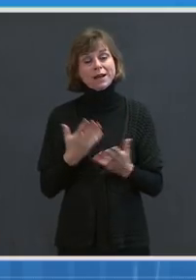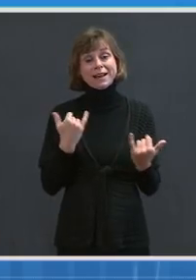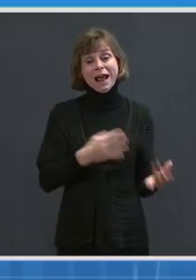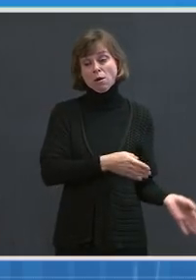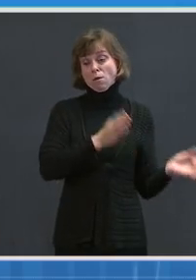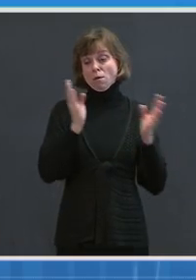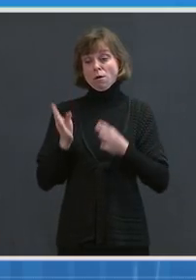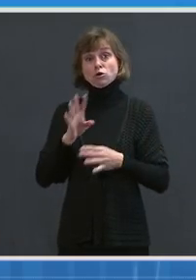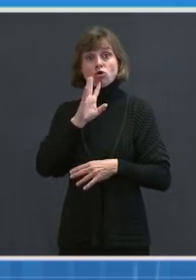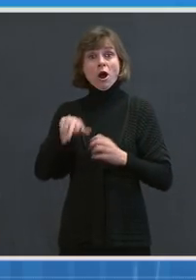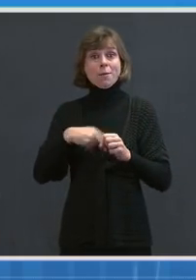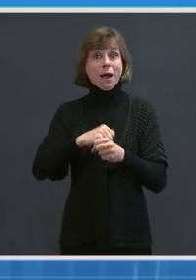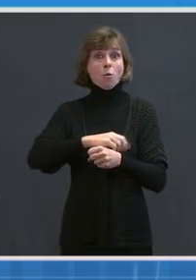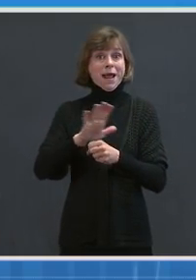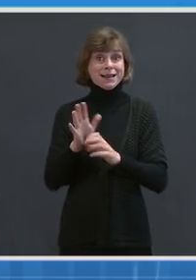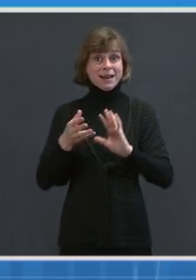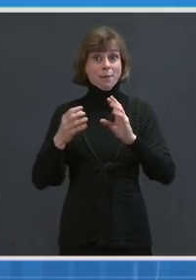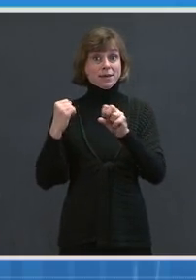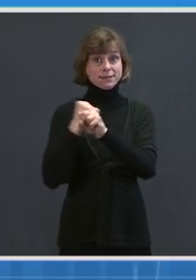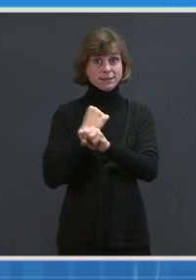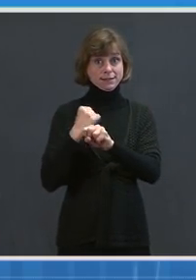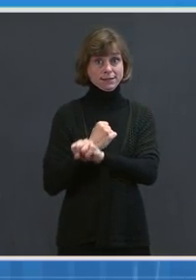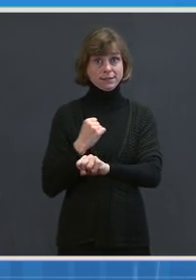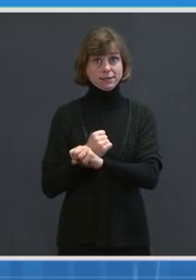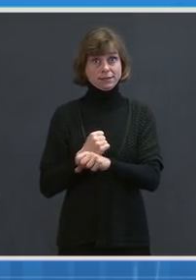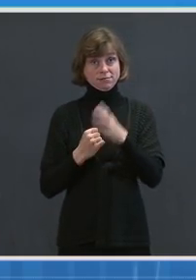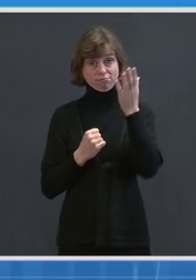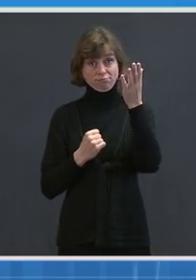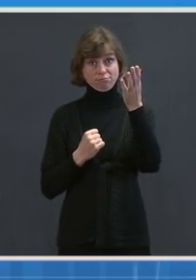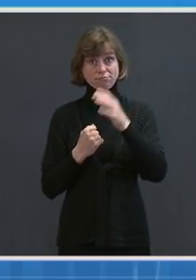CDC's most recent data shows cases continue to fluctuate